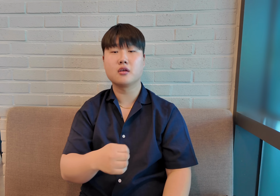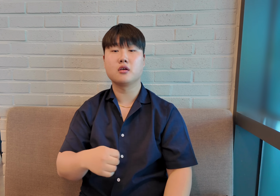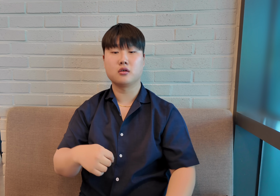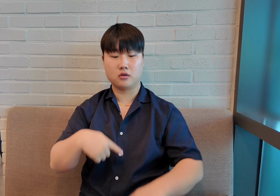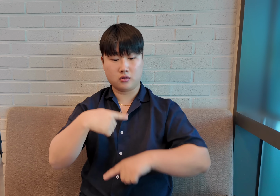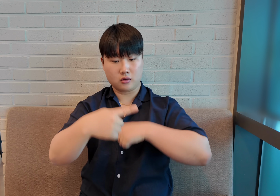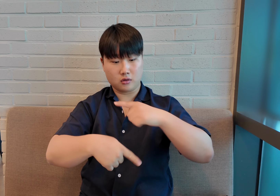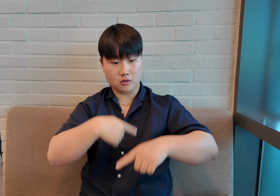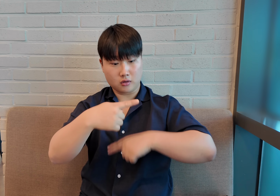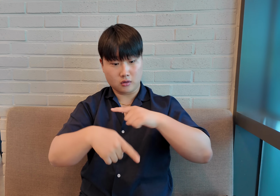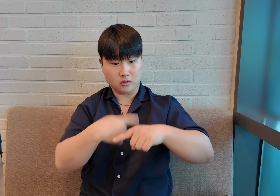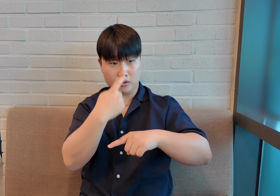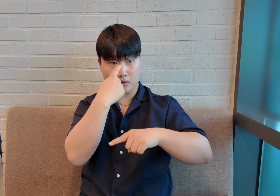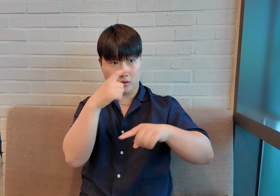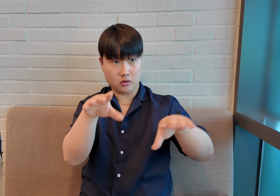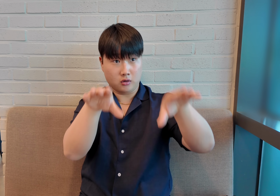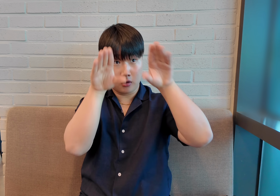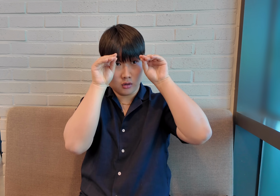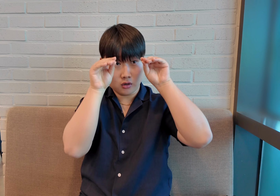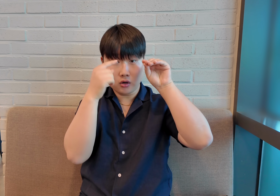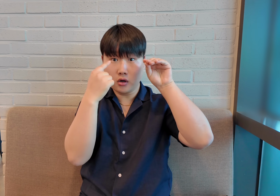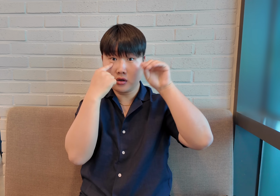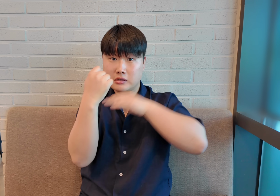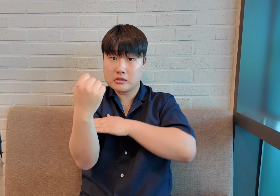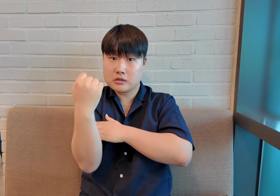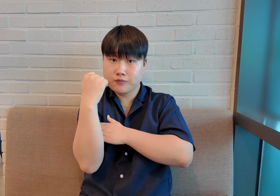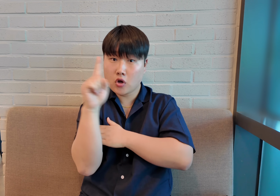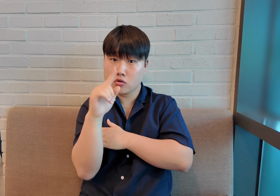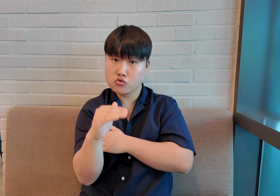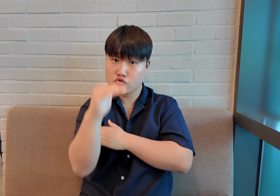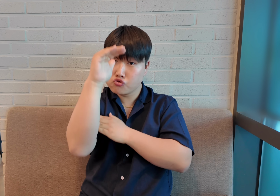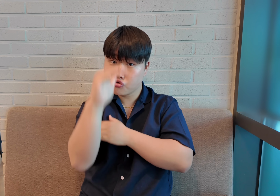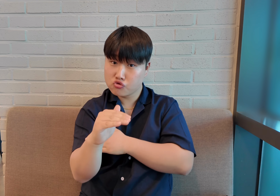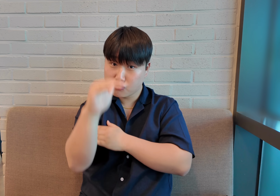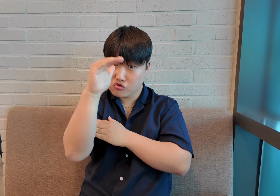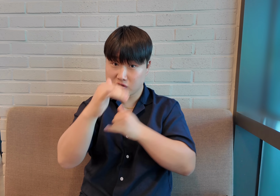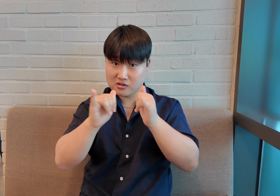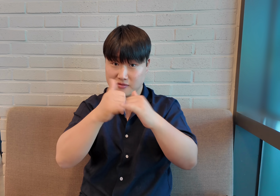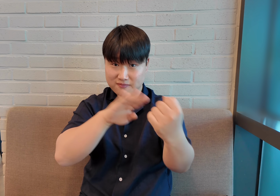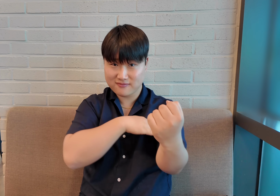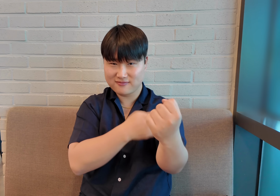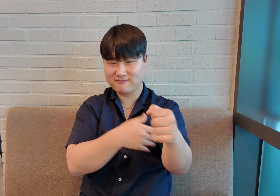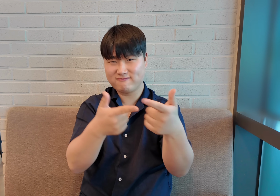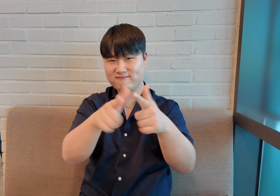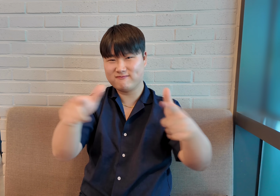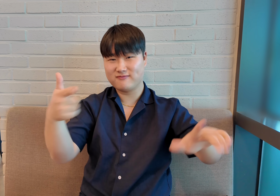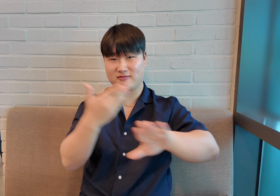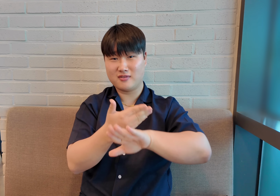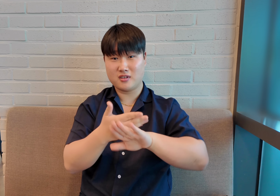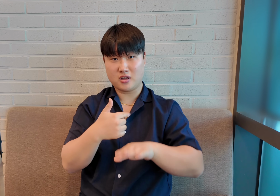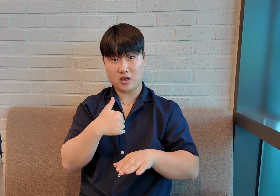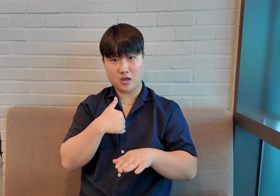differences in visual ability to learn sign language.